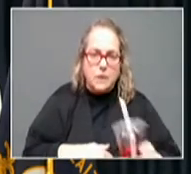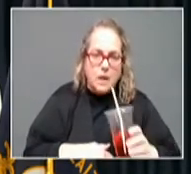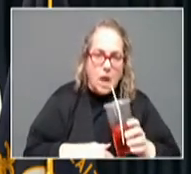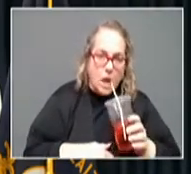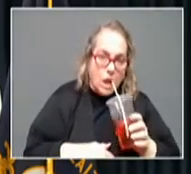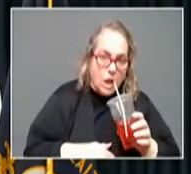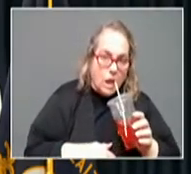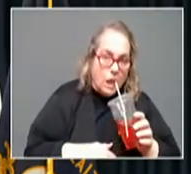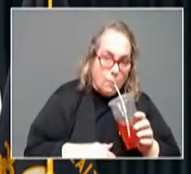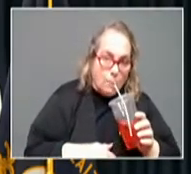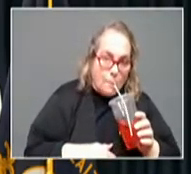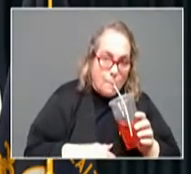Debby Yetter Courier Journal.